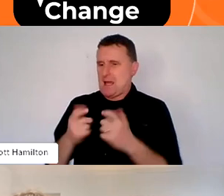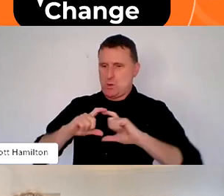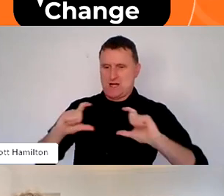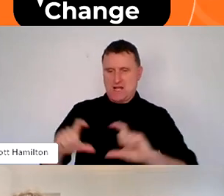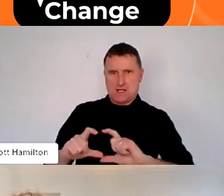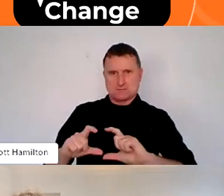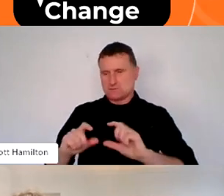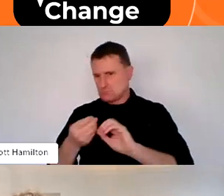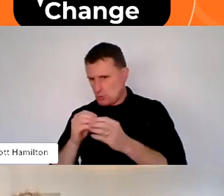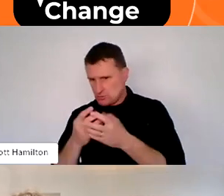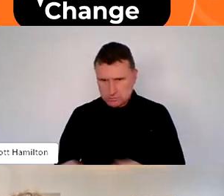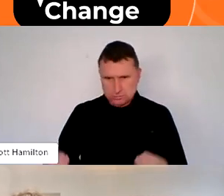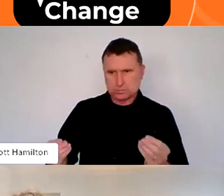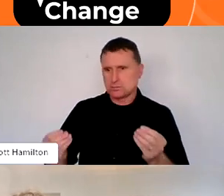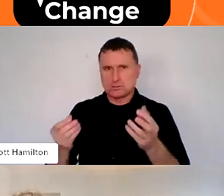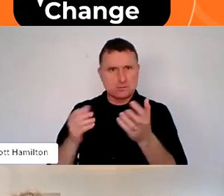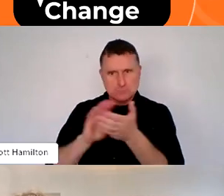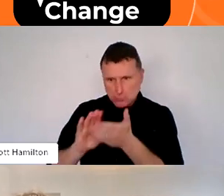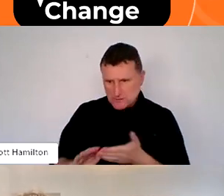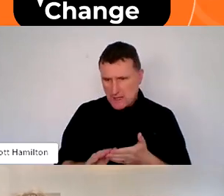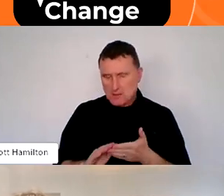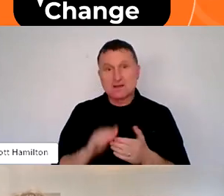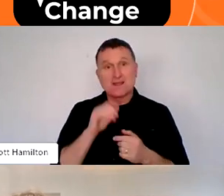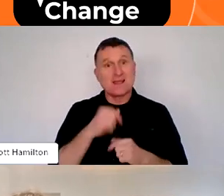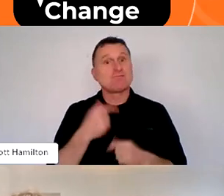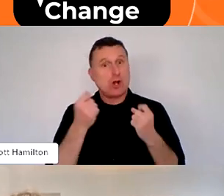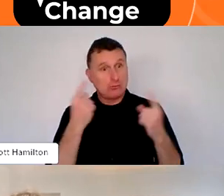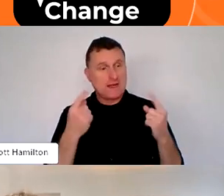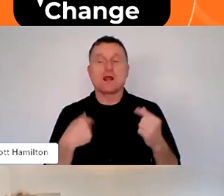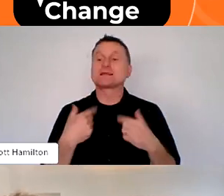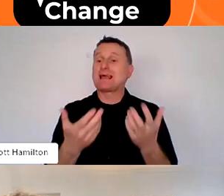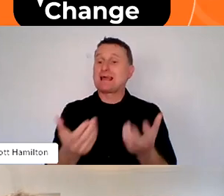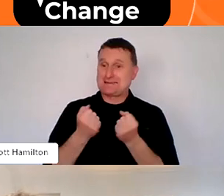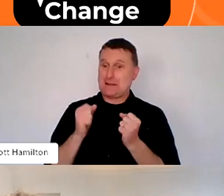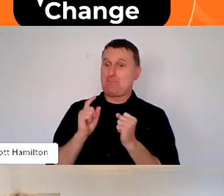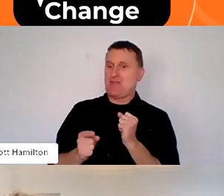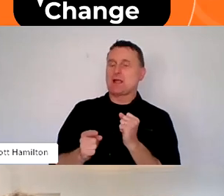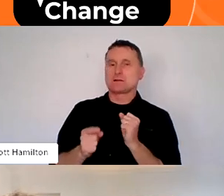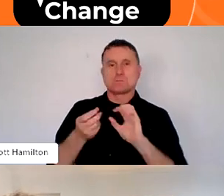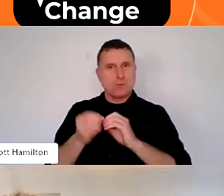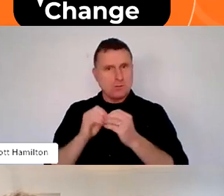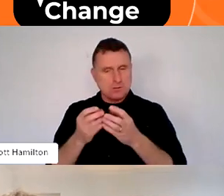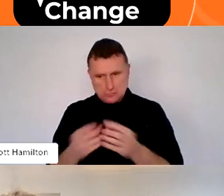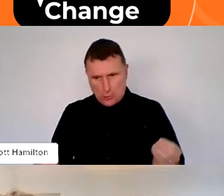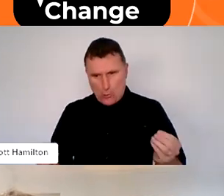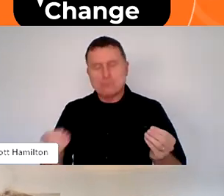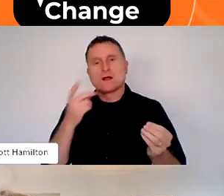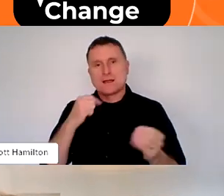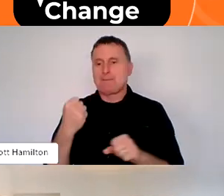a professional challenge for me and it will make me a better teacher for every single child in my classroom and school. I just want to finish